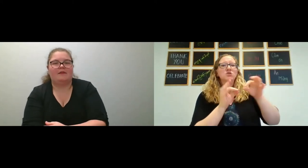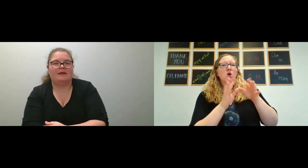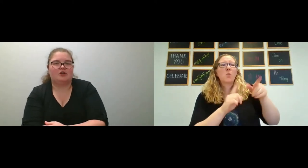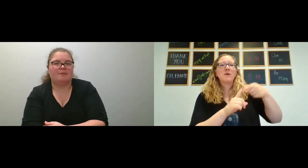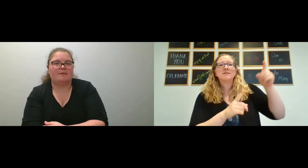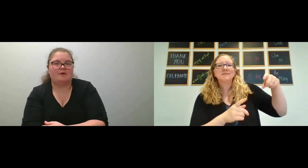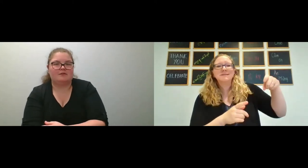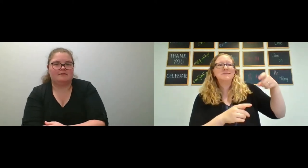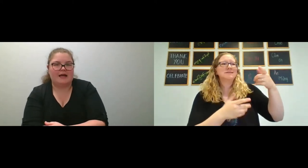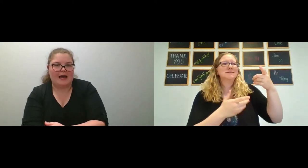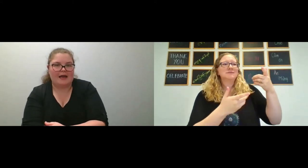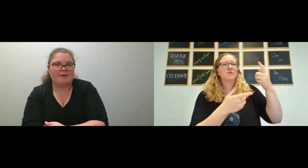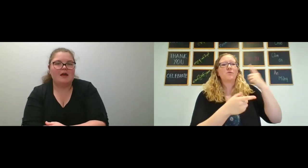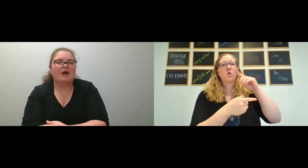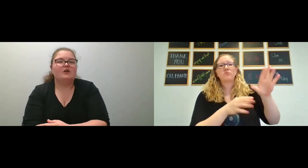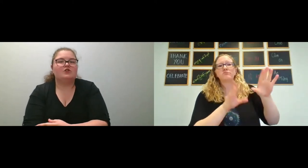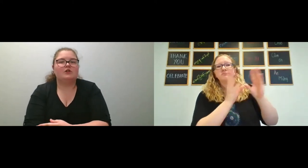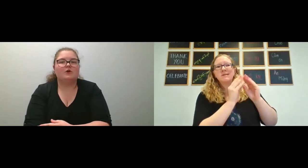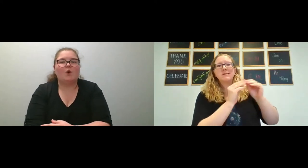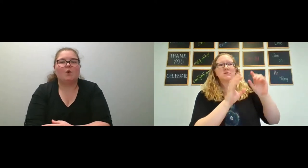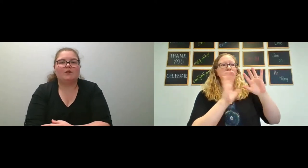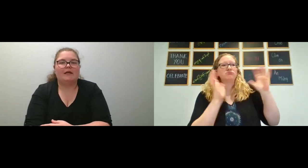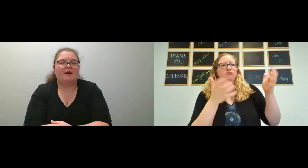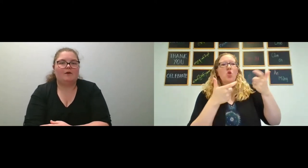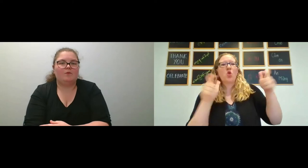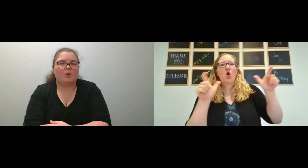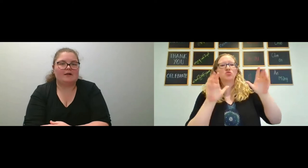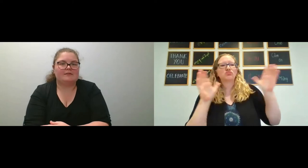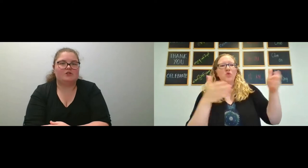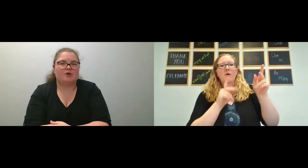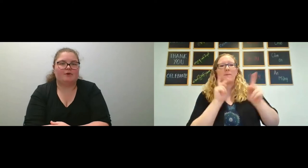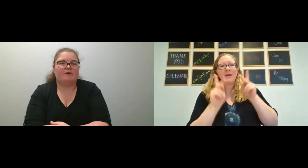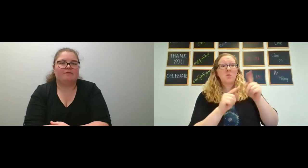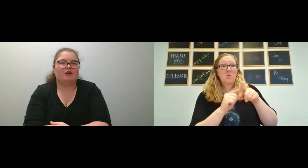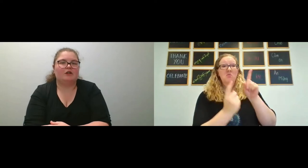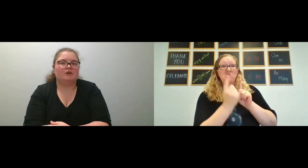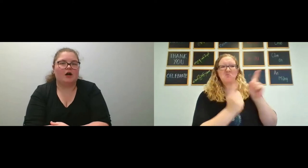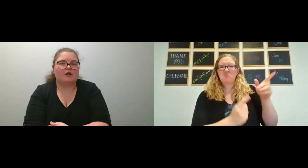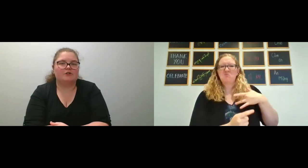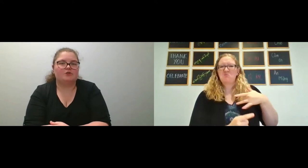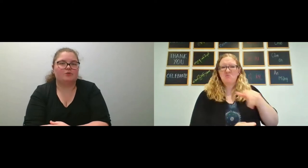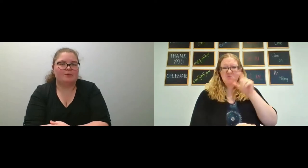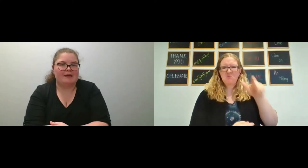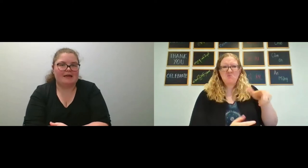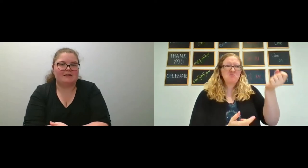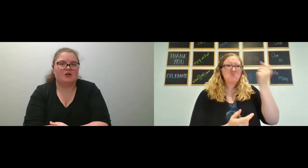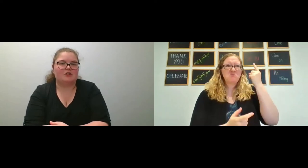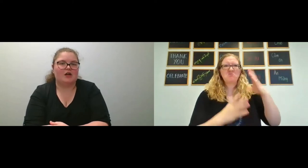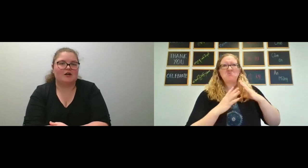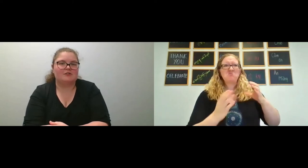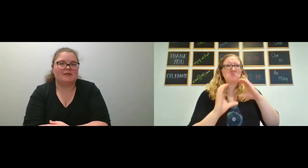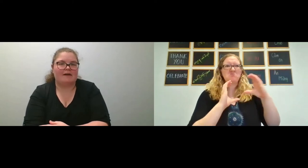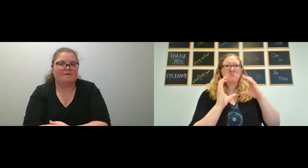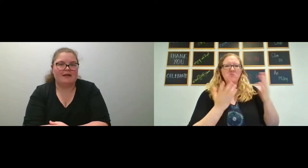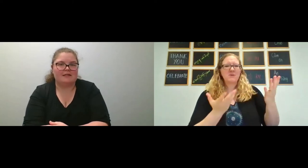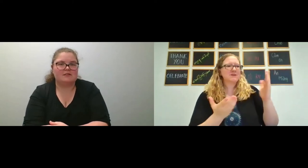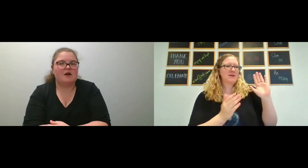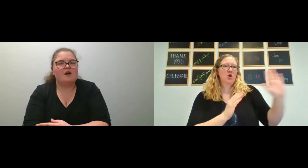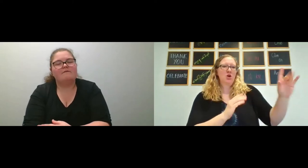on the interpreter most of the time. She'll only requested an interpreter for a large group meetings or large staff events.